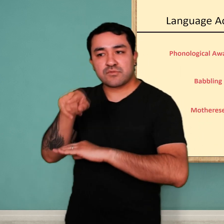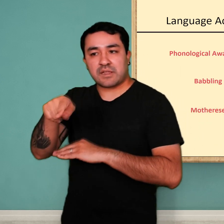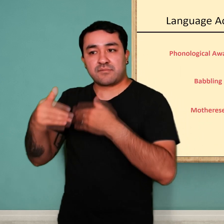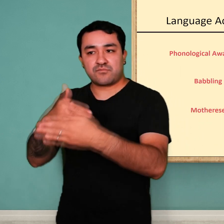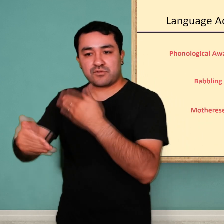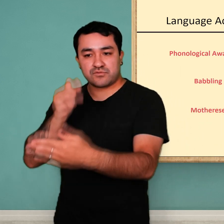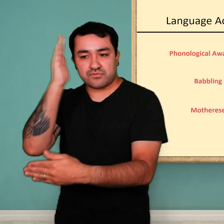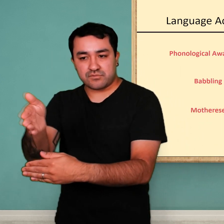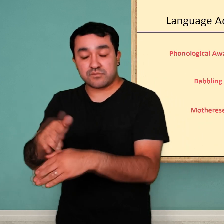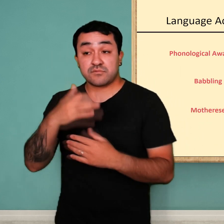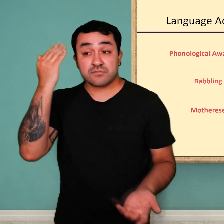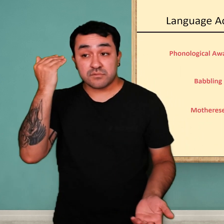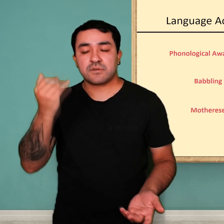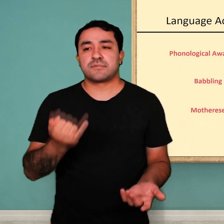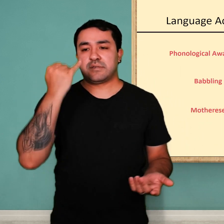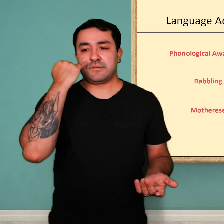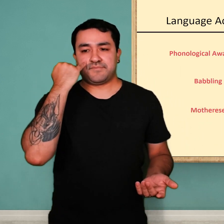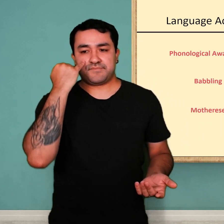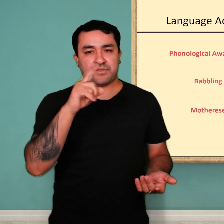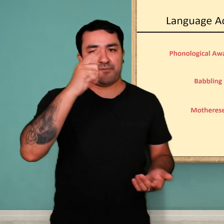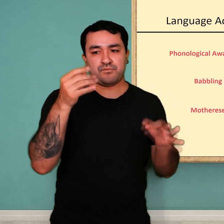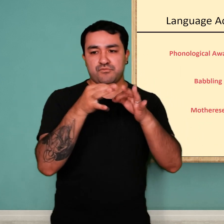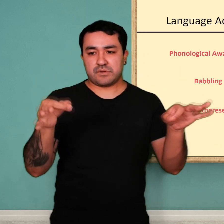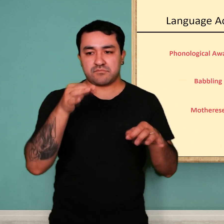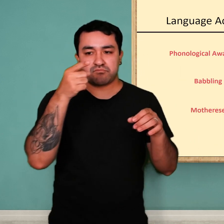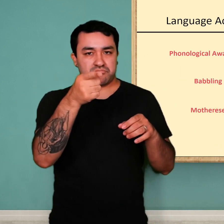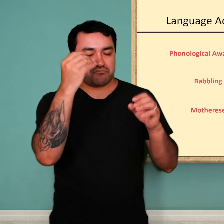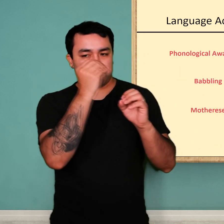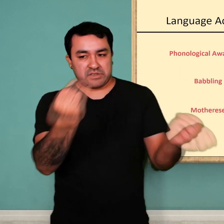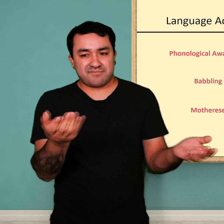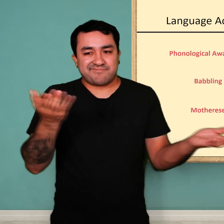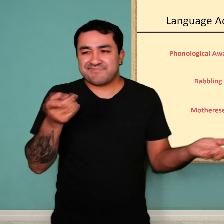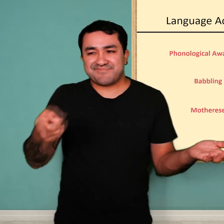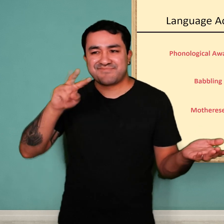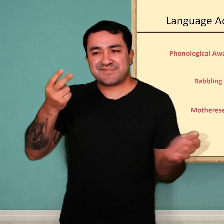languages because if you do not have a first language, how can a person learn a second?